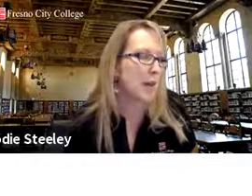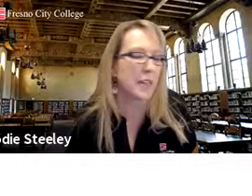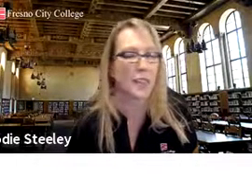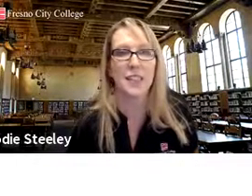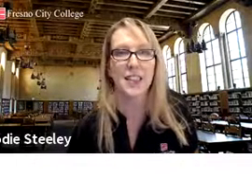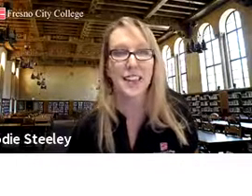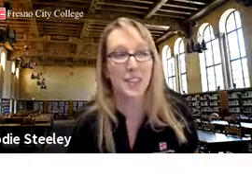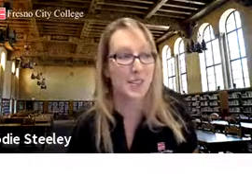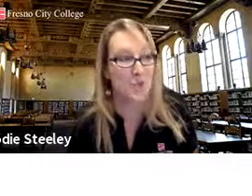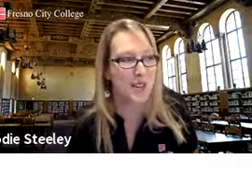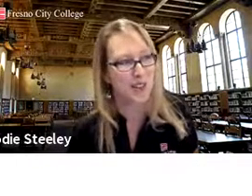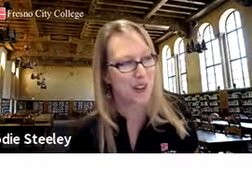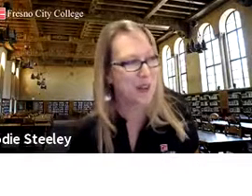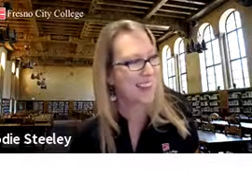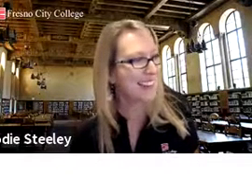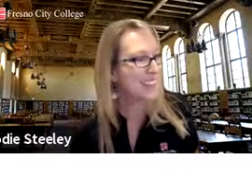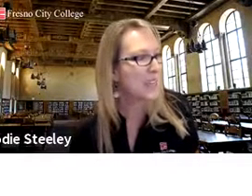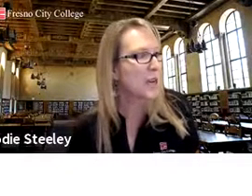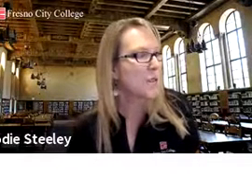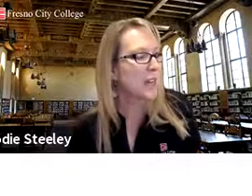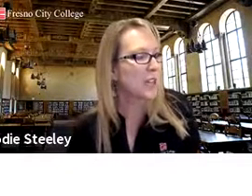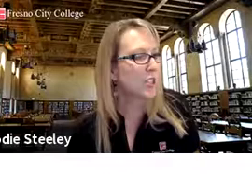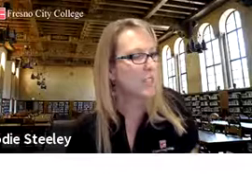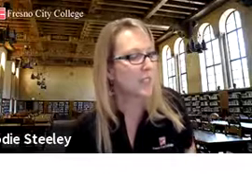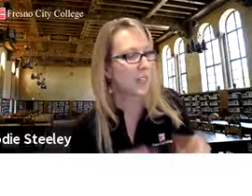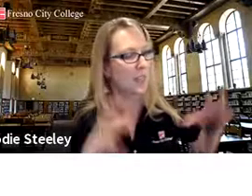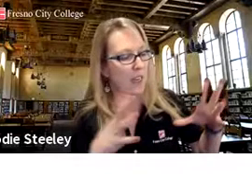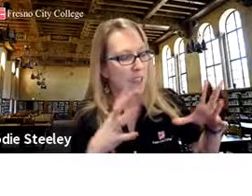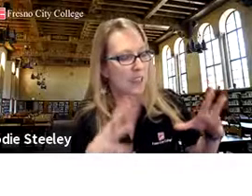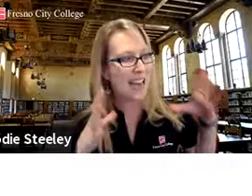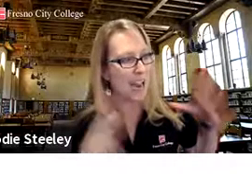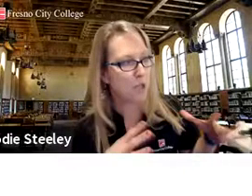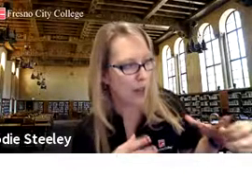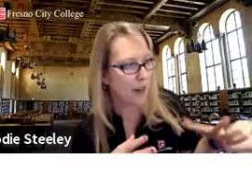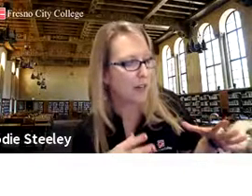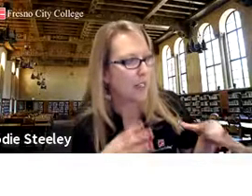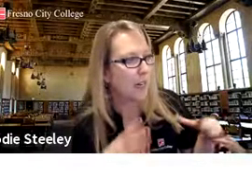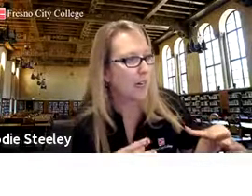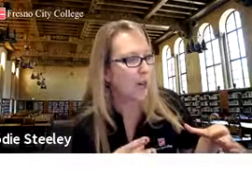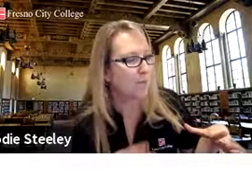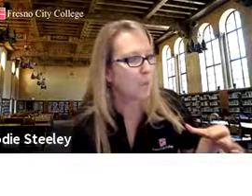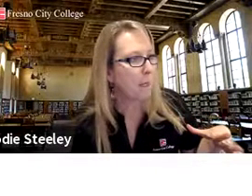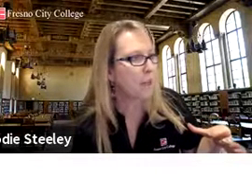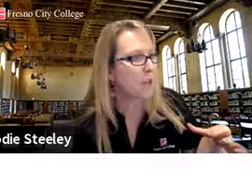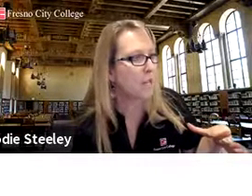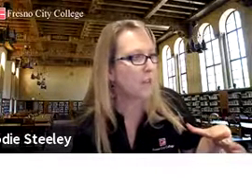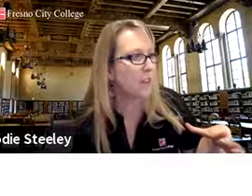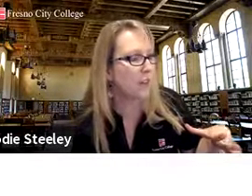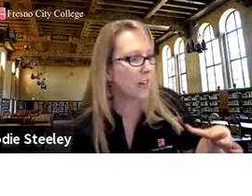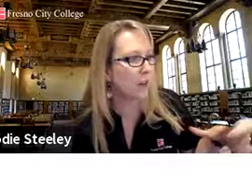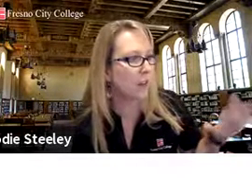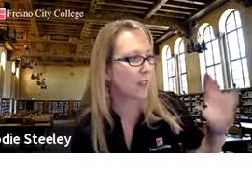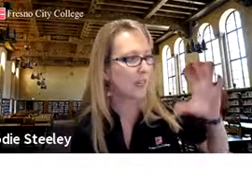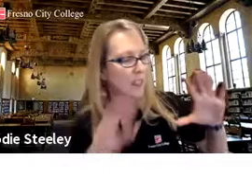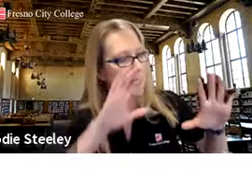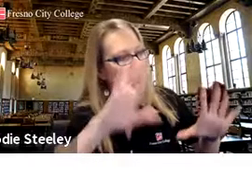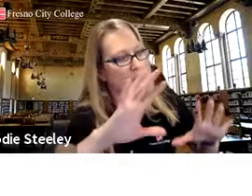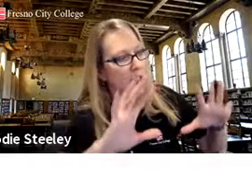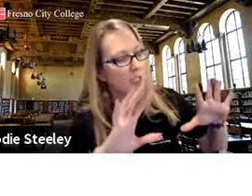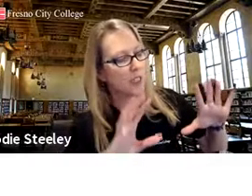mindedness, and in the syllabus and all those things, but here just as a as a snapshot, the community of inquiry looks at these different